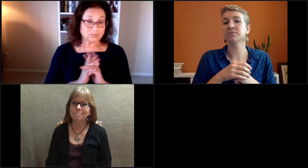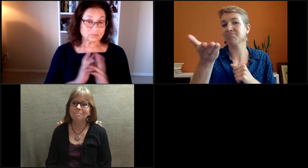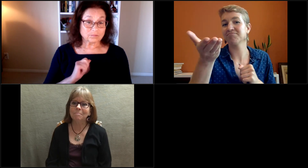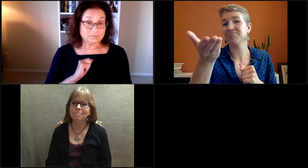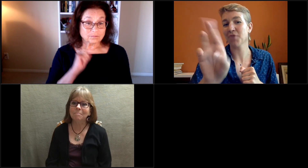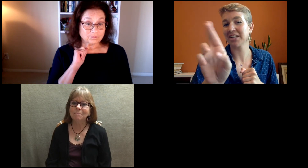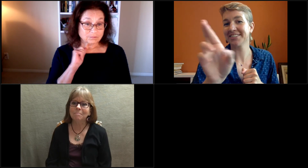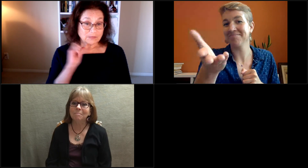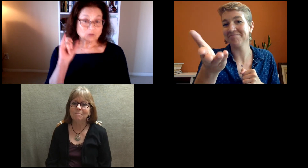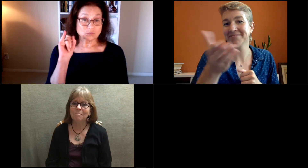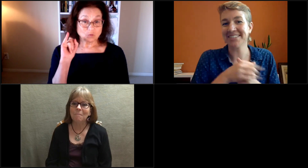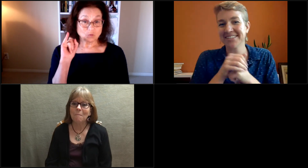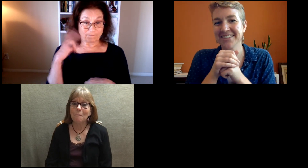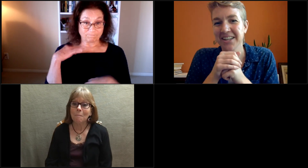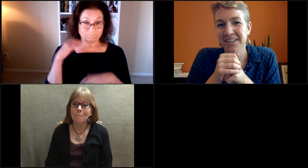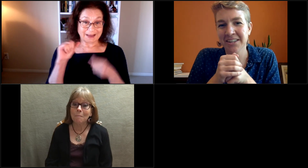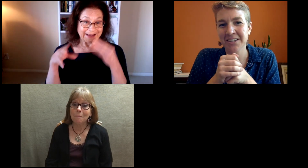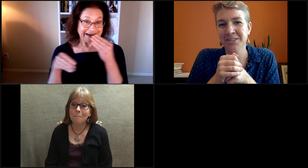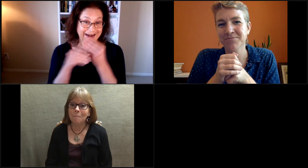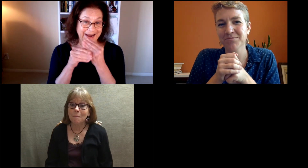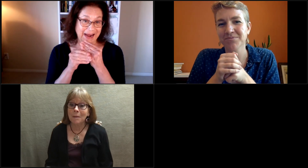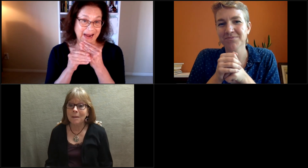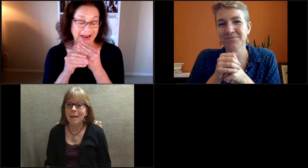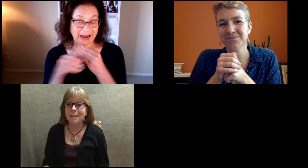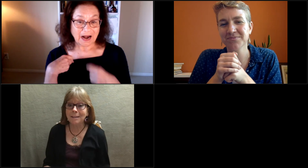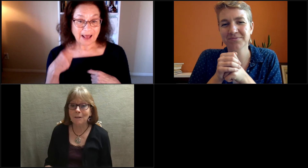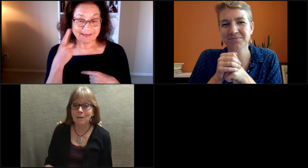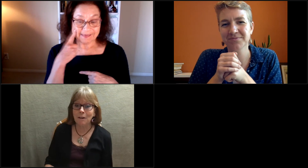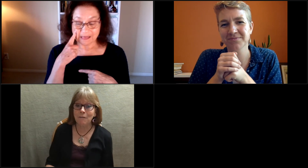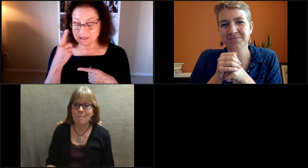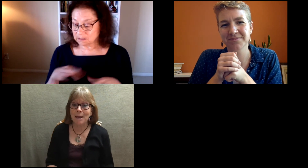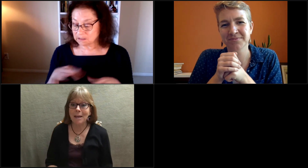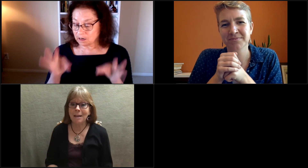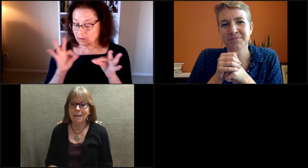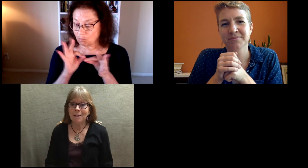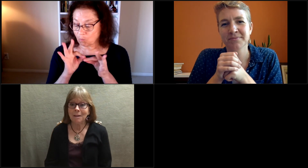Rachel, you look like you want to add something? Dr. Mayberry: Yes, if I may.